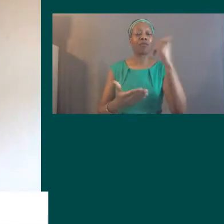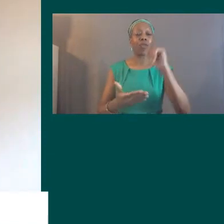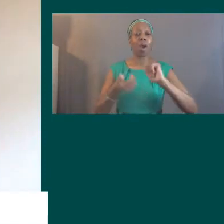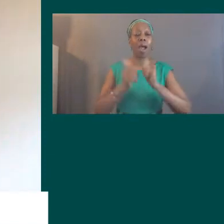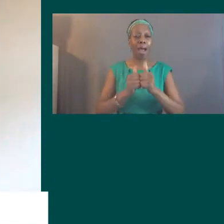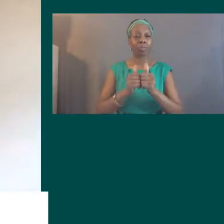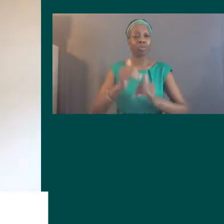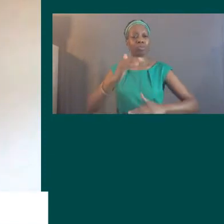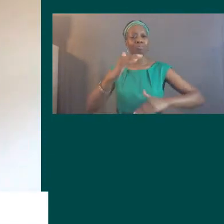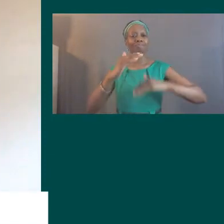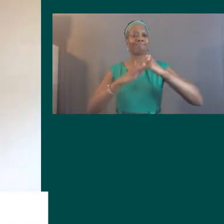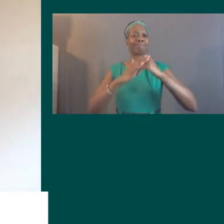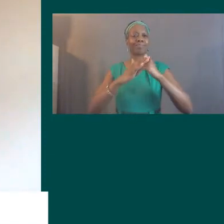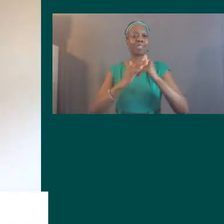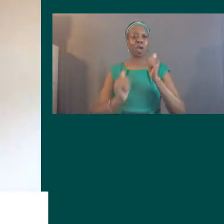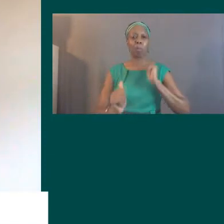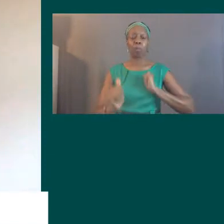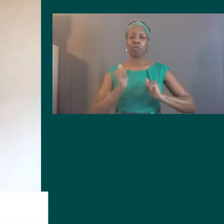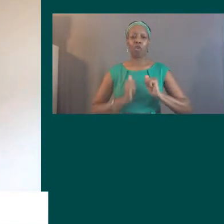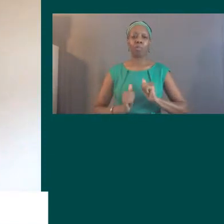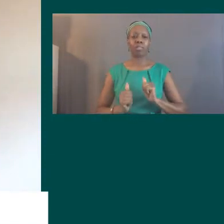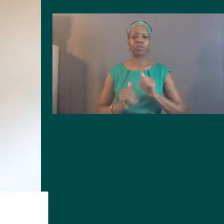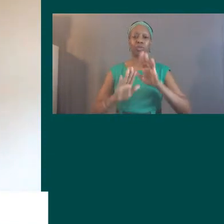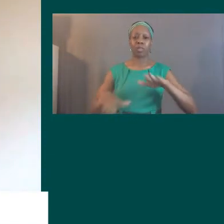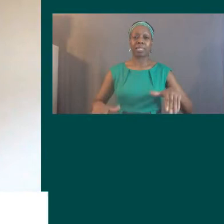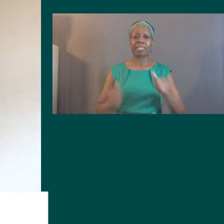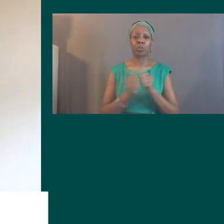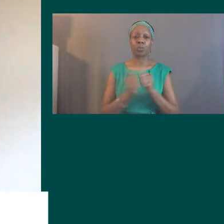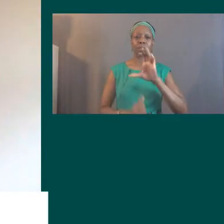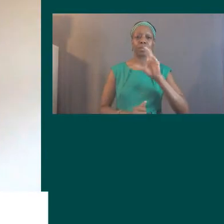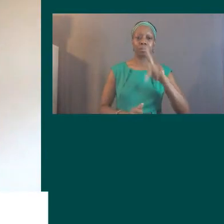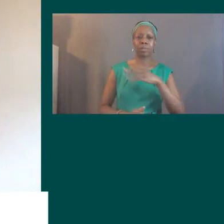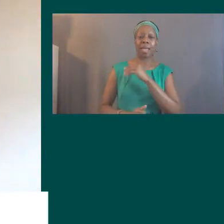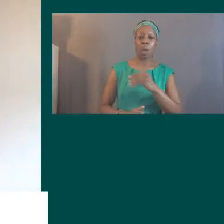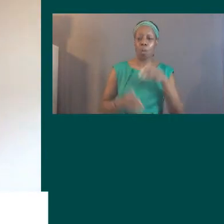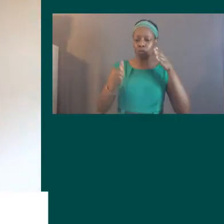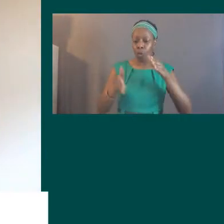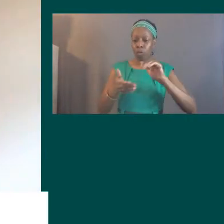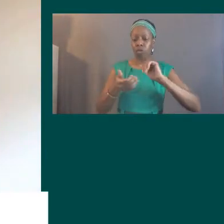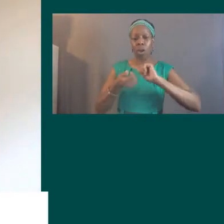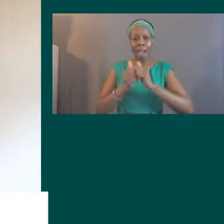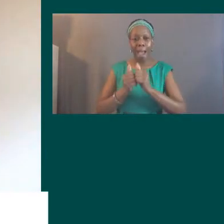how spasticity affects both motor function, as well as performance.